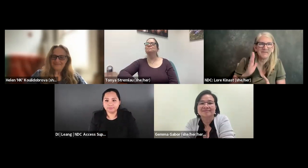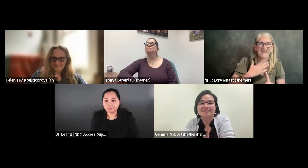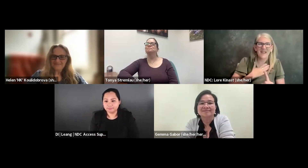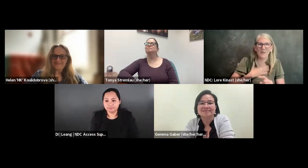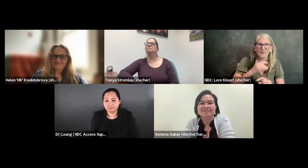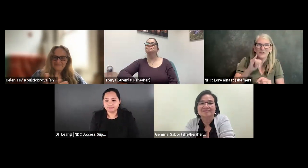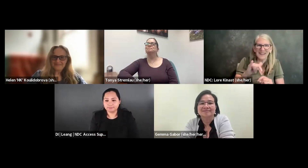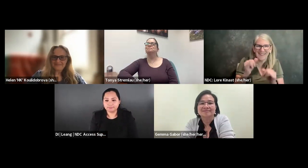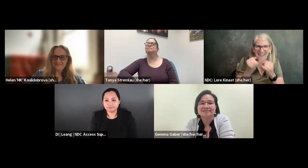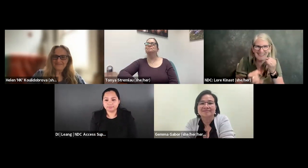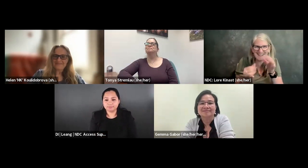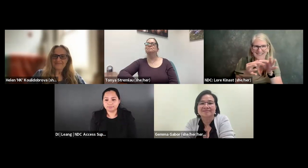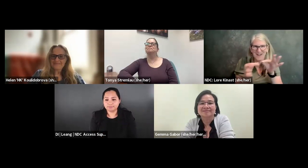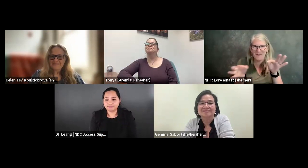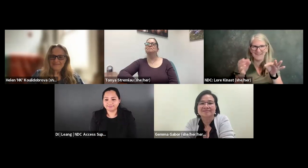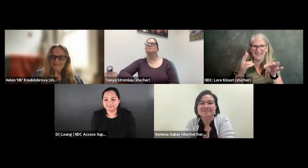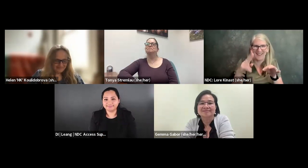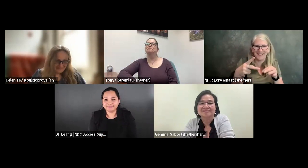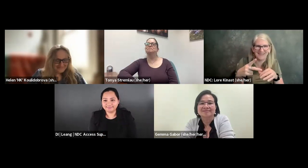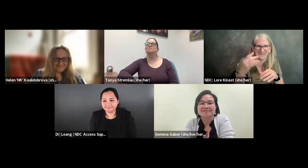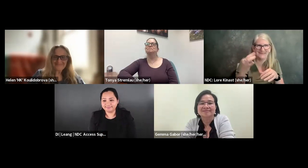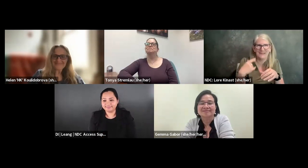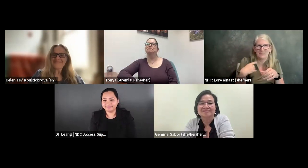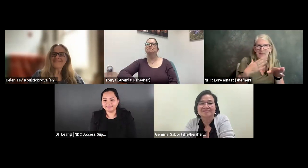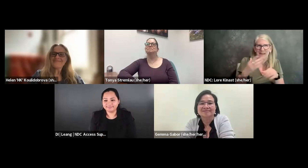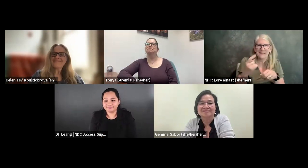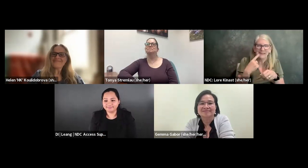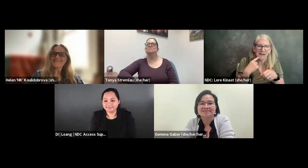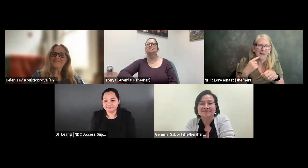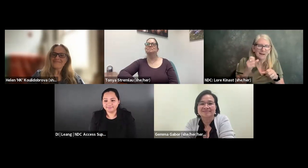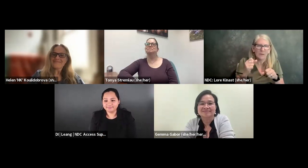This is Lore here. I do appreciate that last comment that you made, Helen,